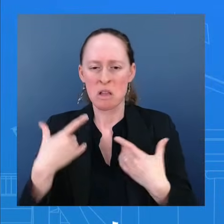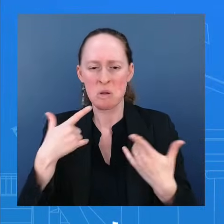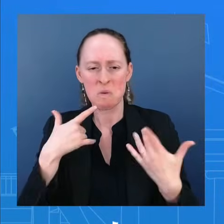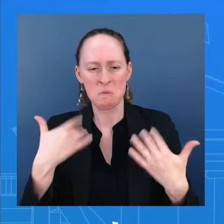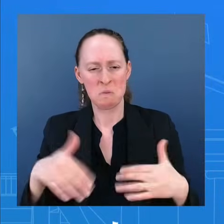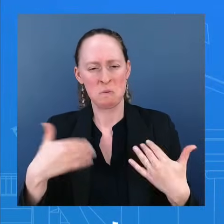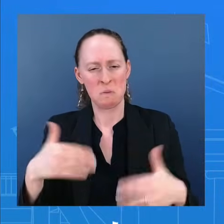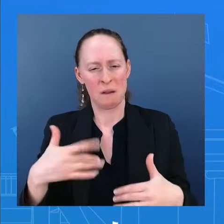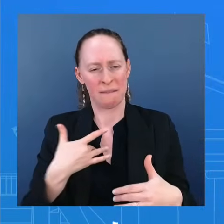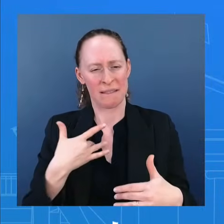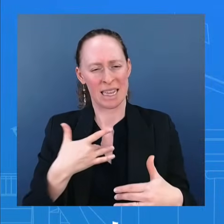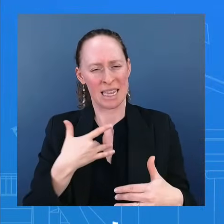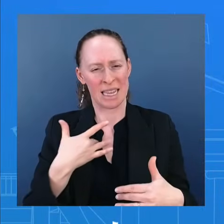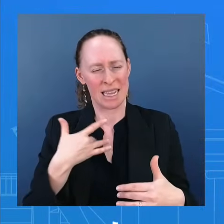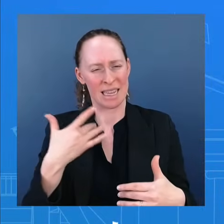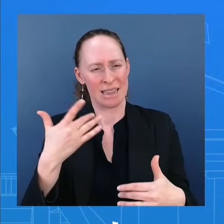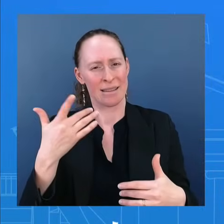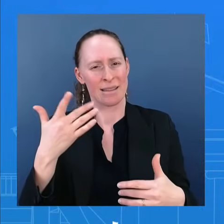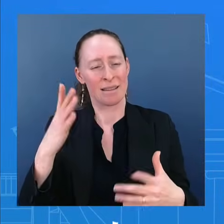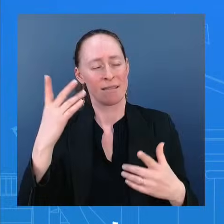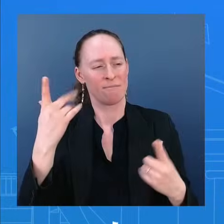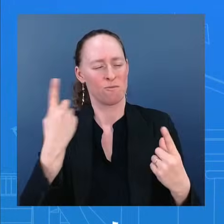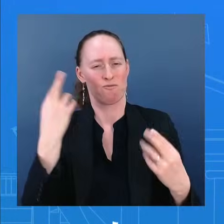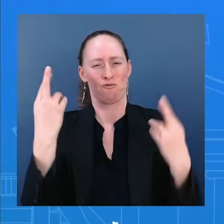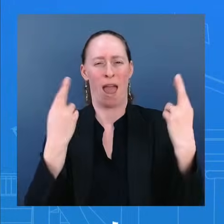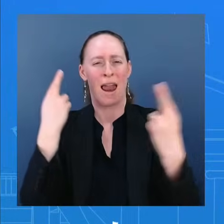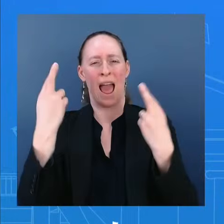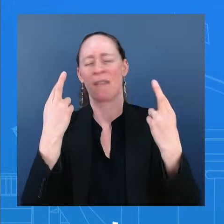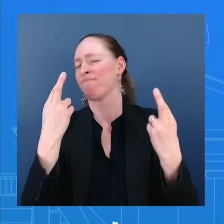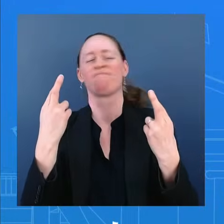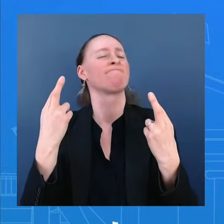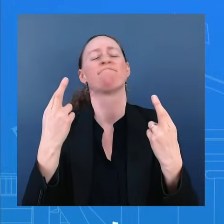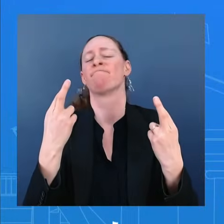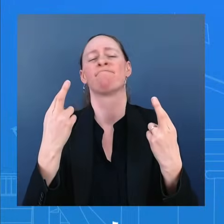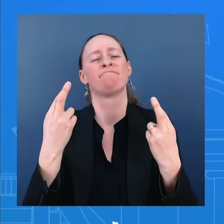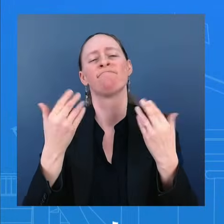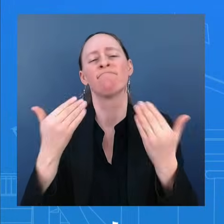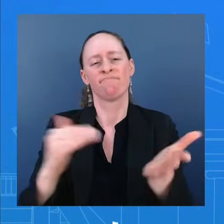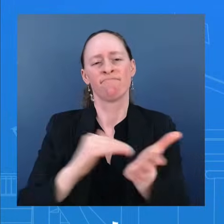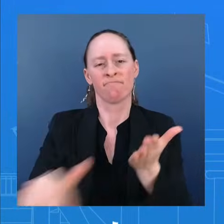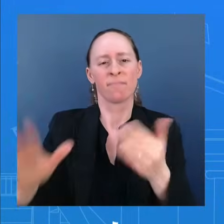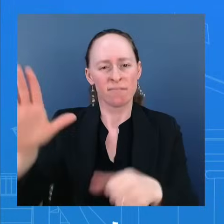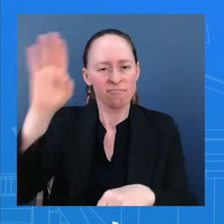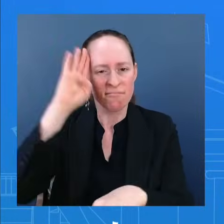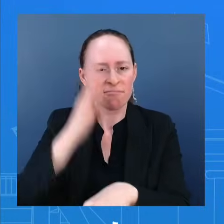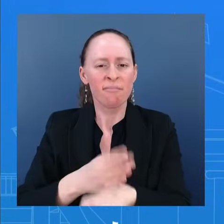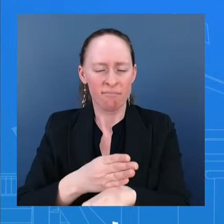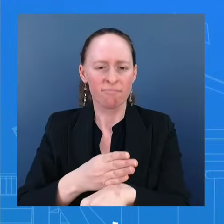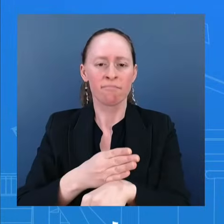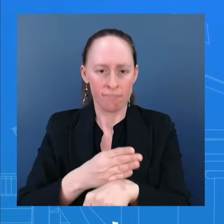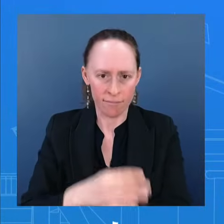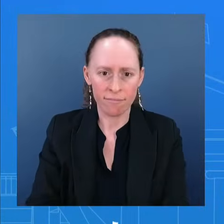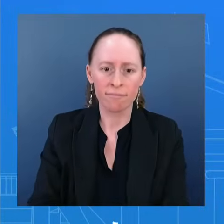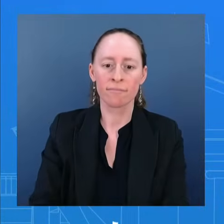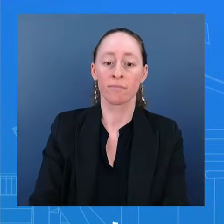And I quoted many times what Congressman Clyburn said when he spoke to the president two weeks prior -- how the president was indeed reticent